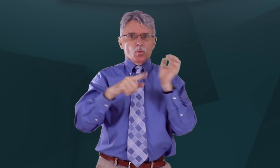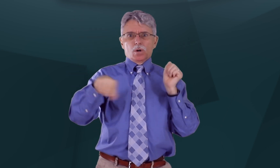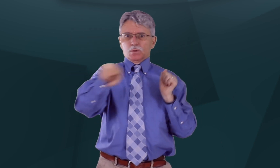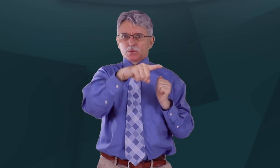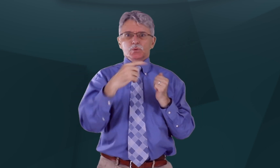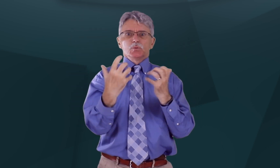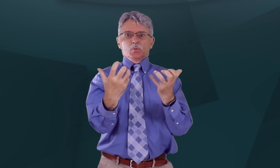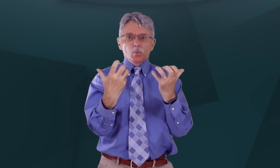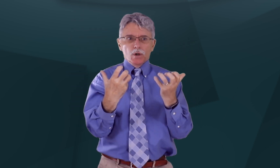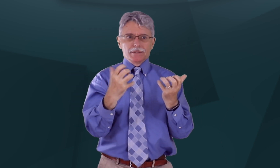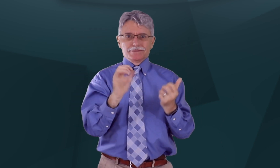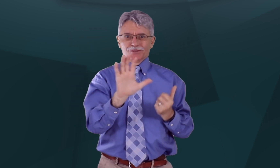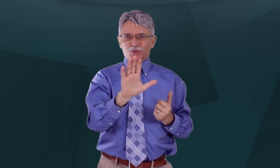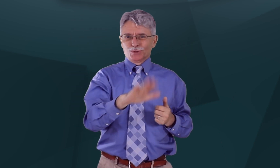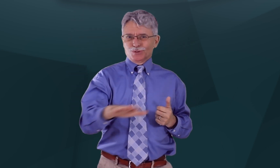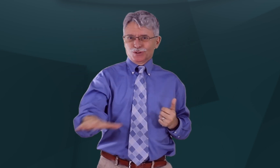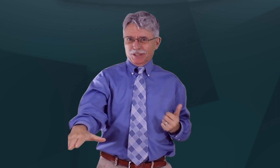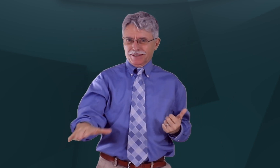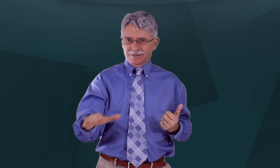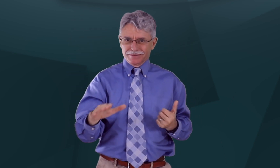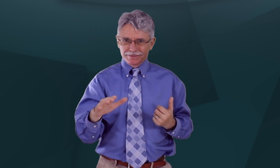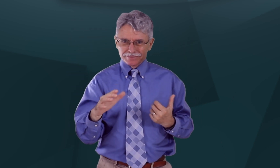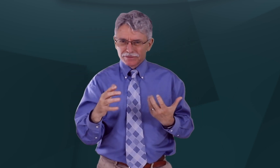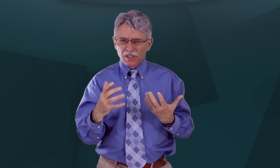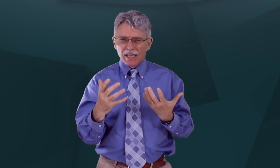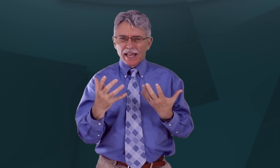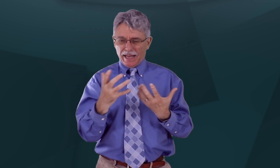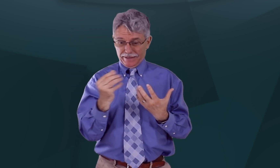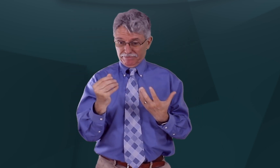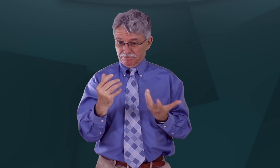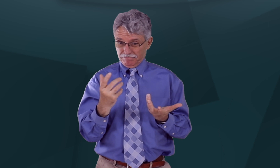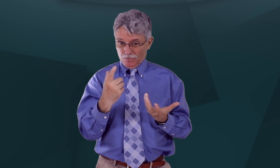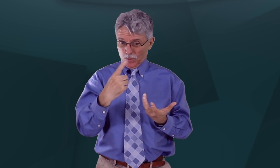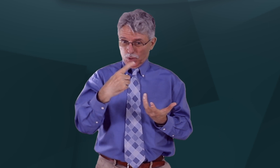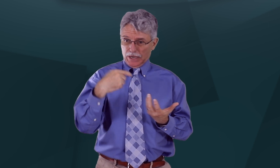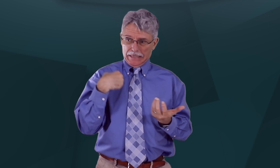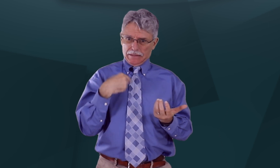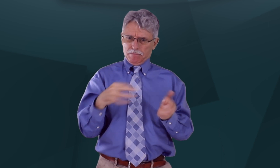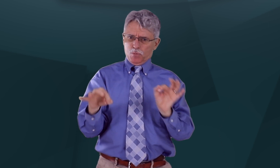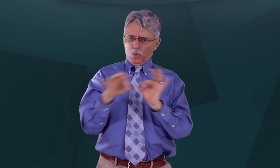we have visions of what we all want our children to be.